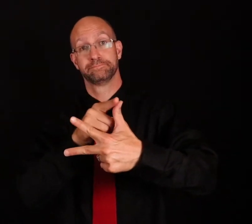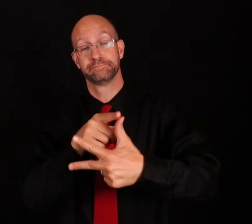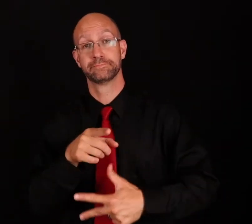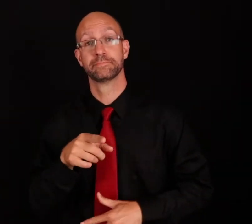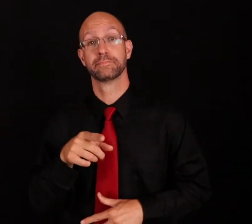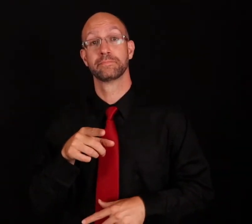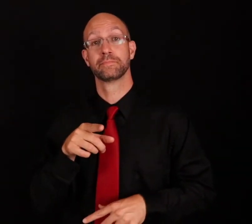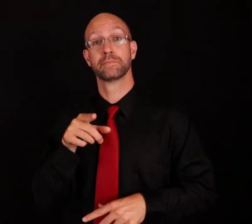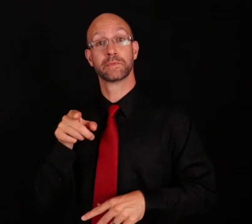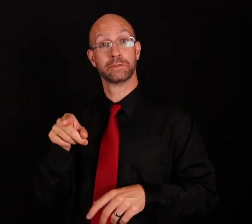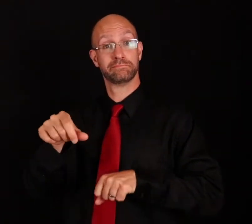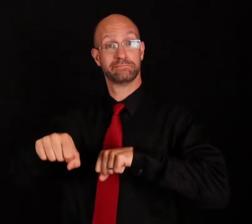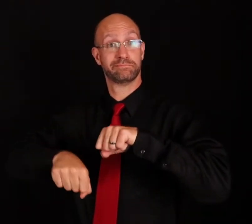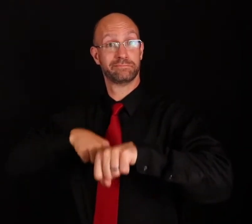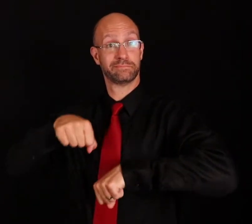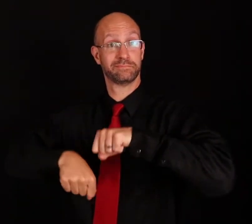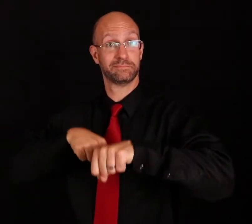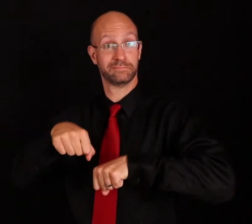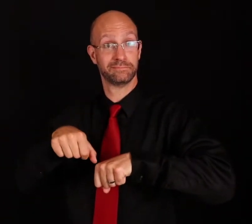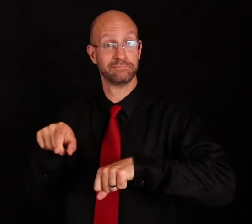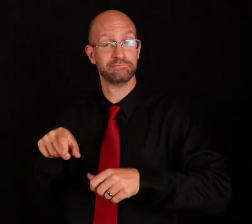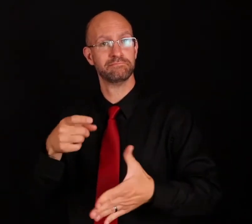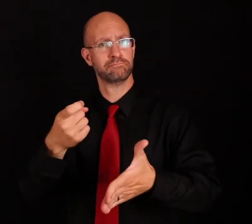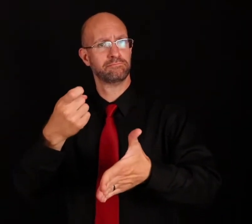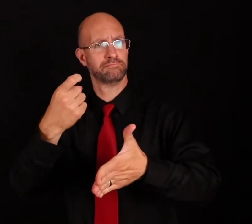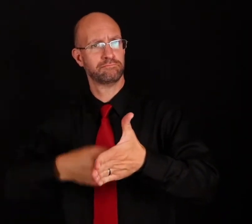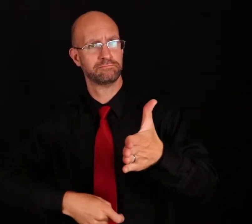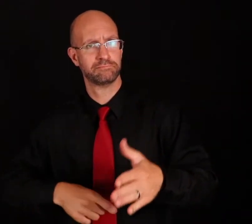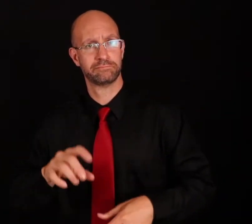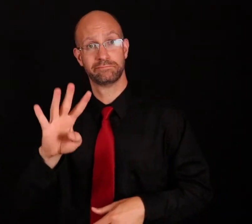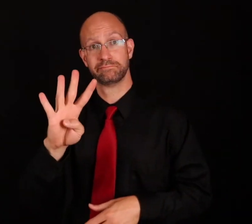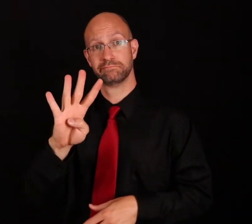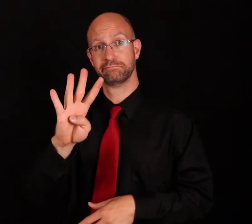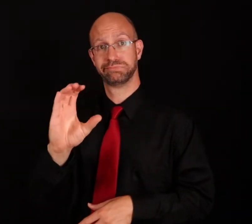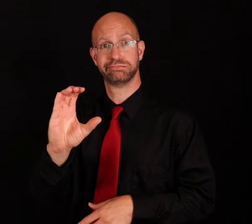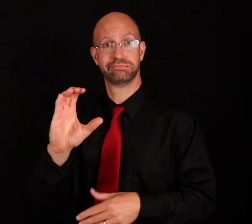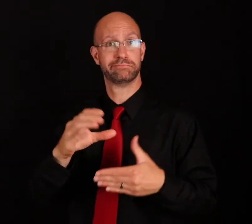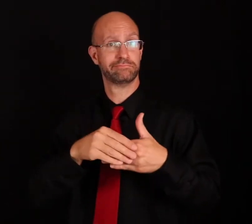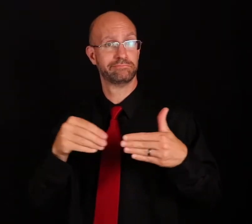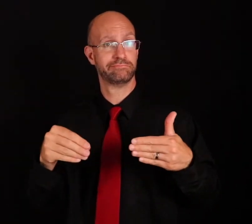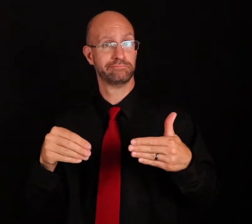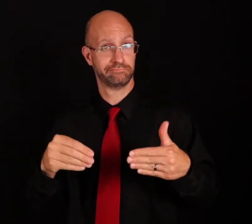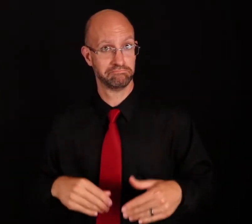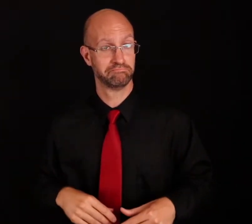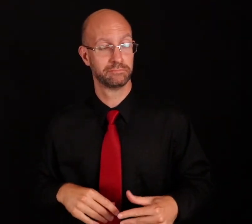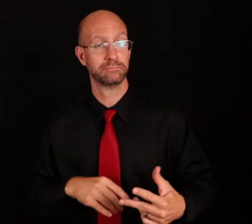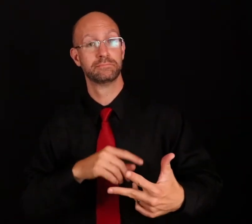1) BIKE COST $400.